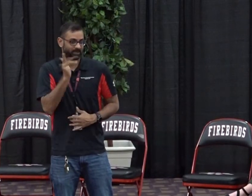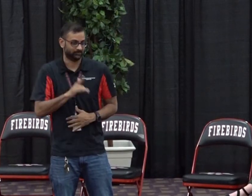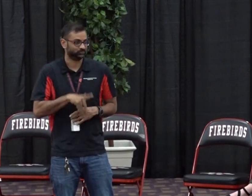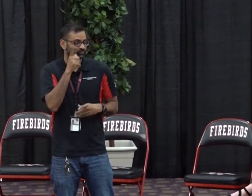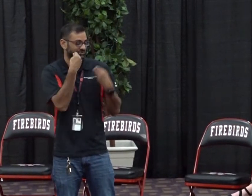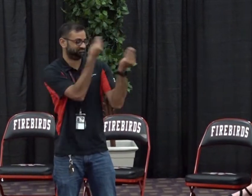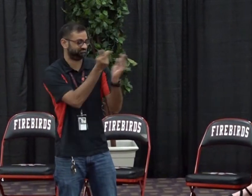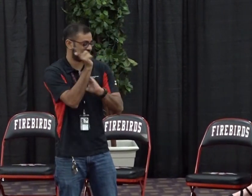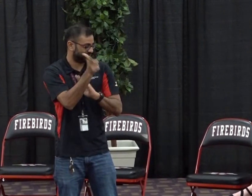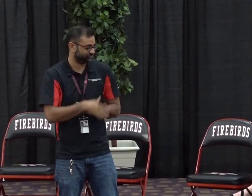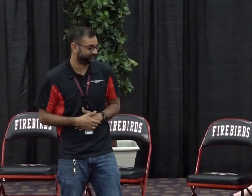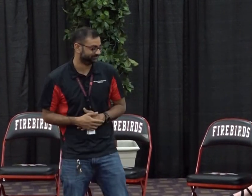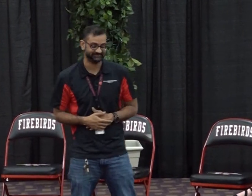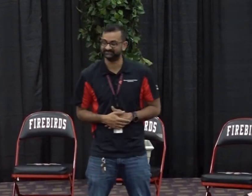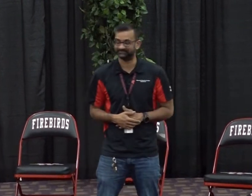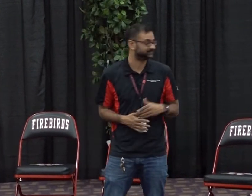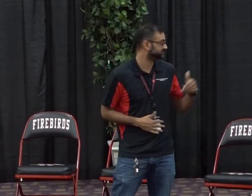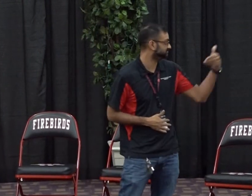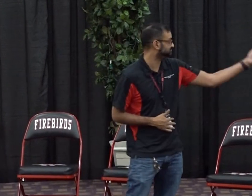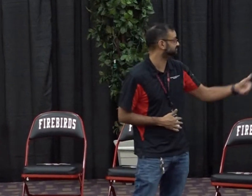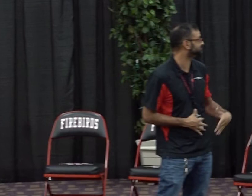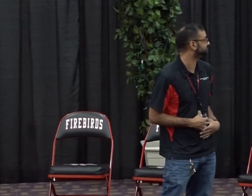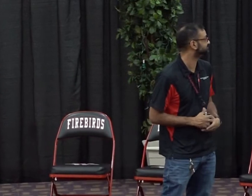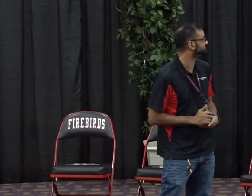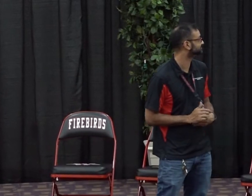But we wish him the best of luck, and he will be provided with his award later.